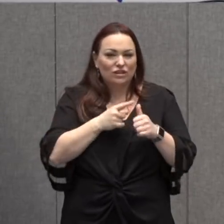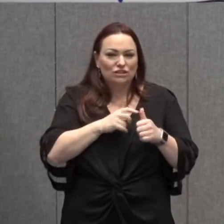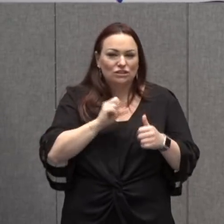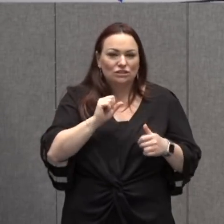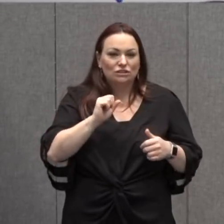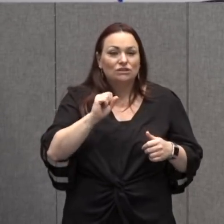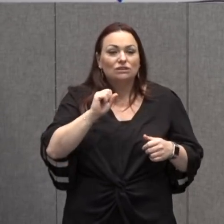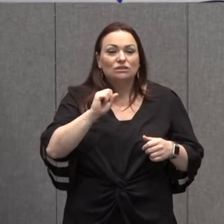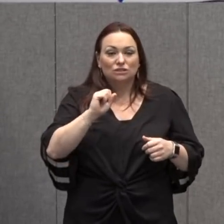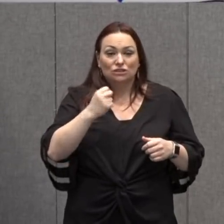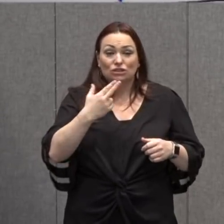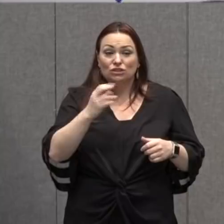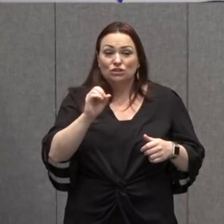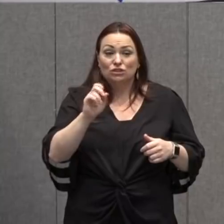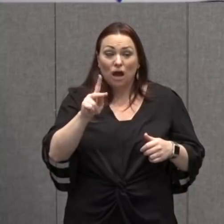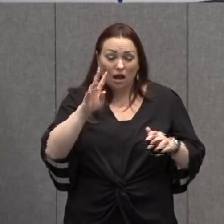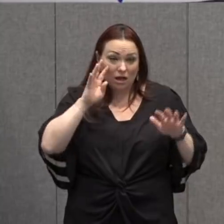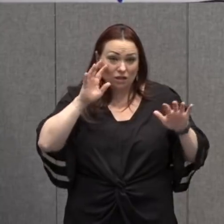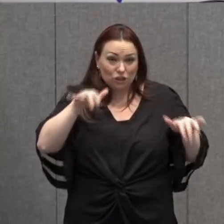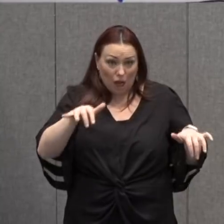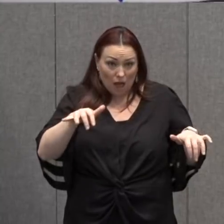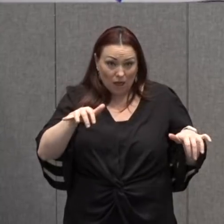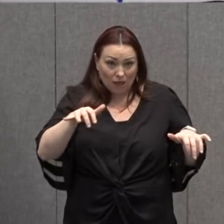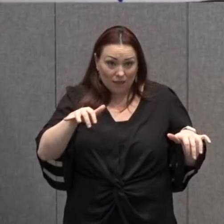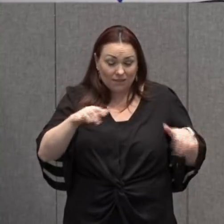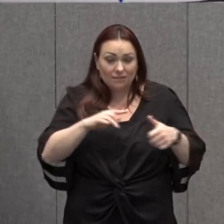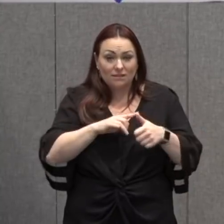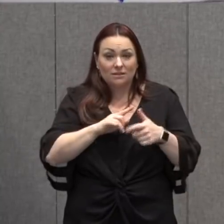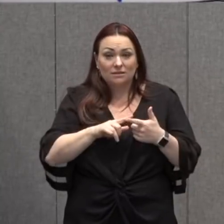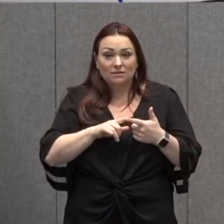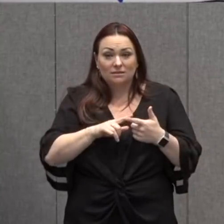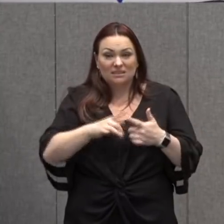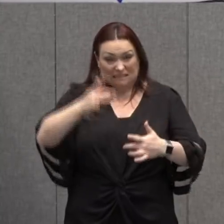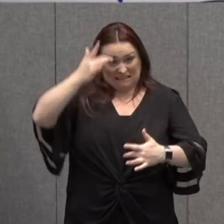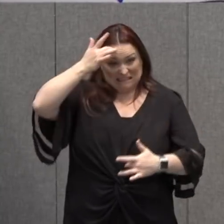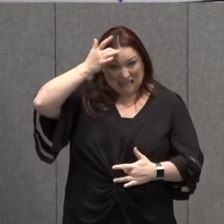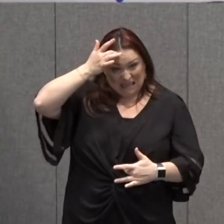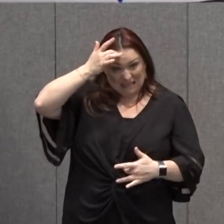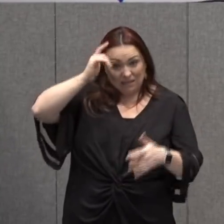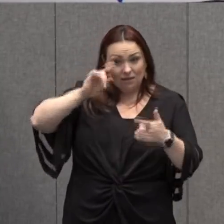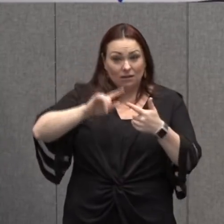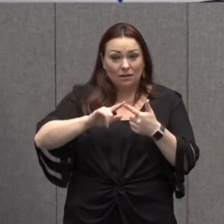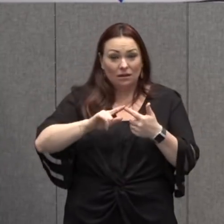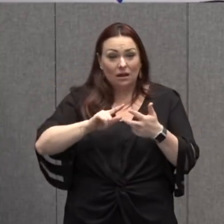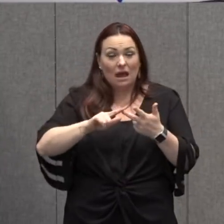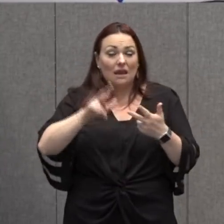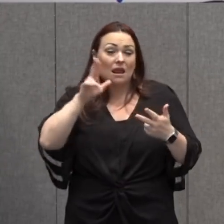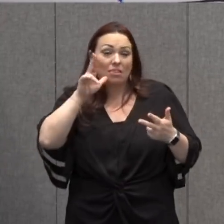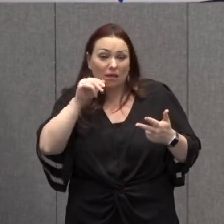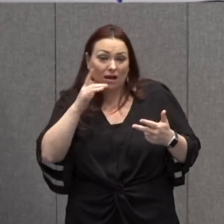[Ms. Maes] Shock. Shock, sick, and luck. [Ms. Maes] Yes.